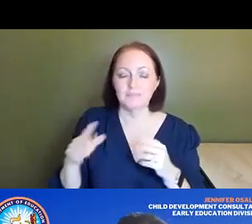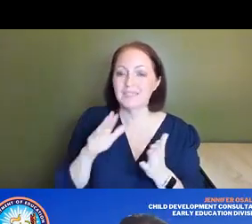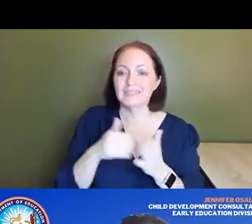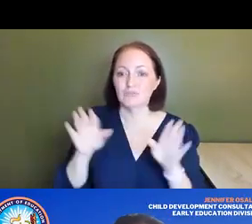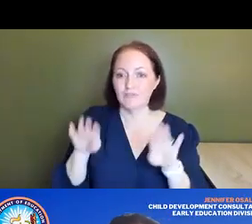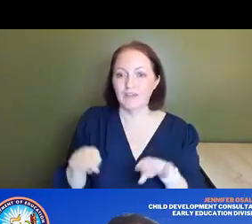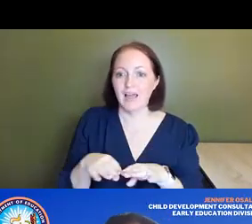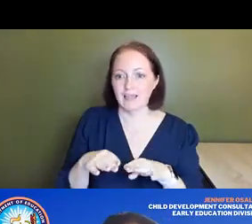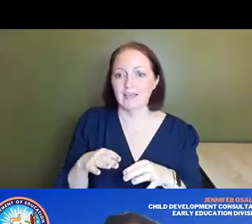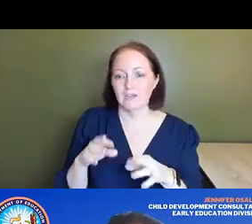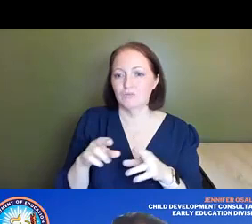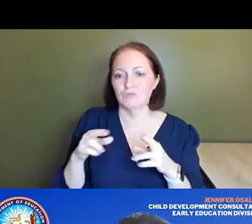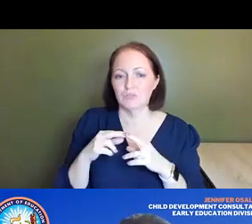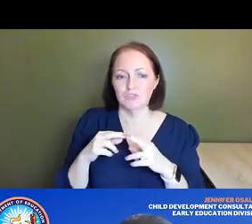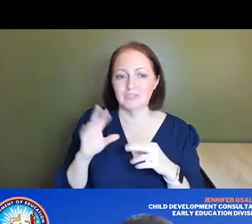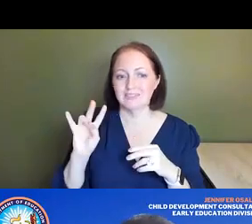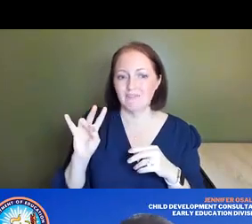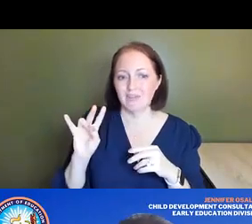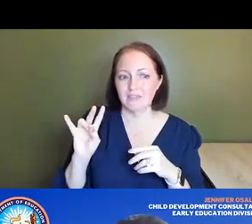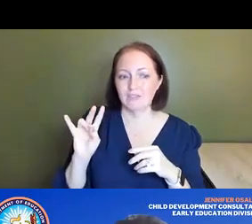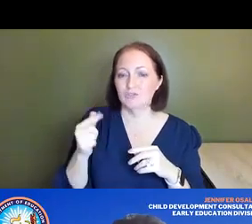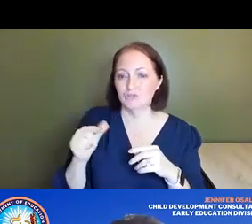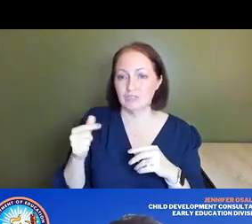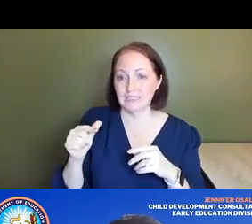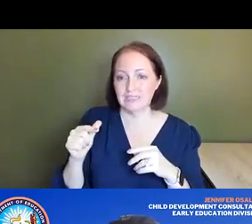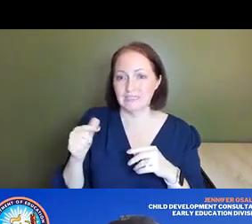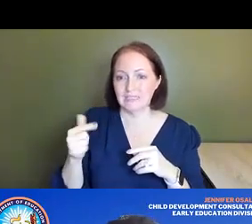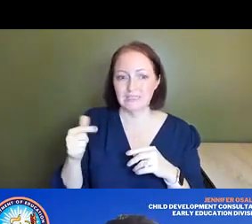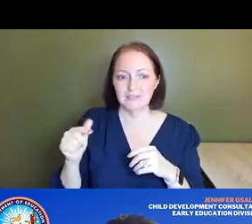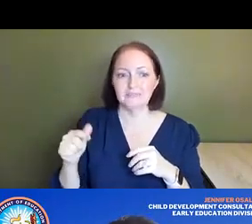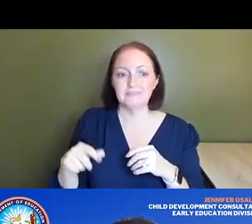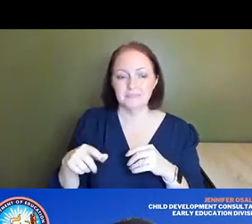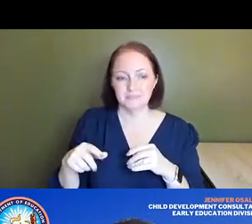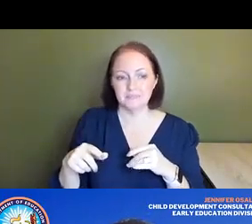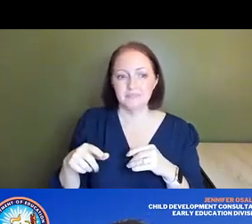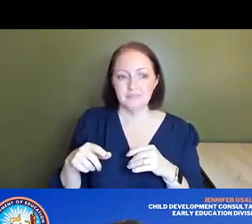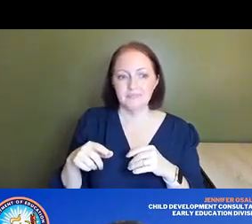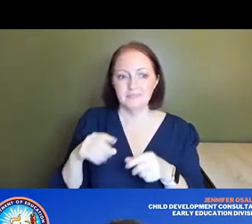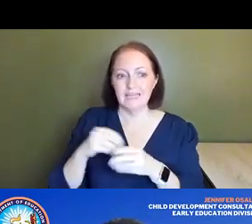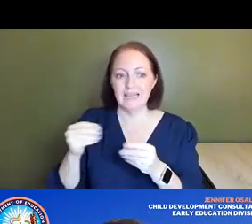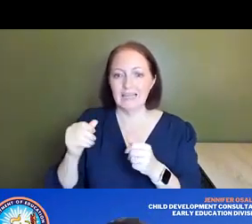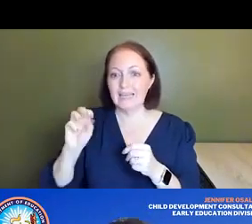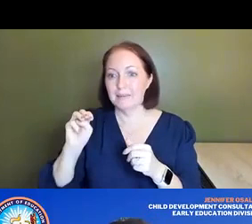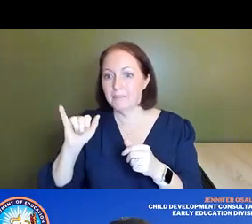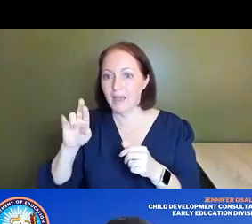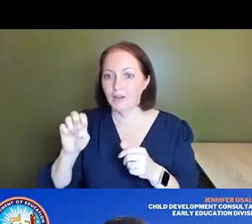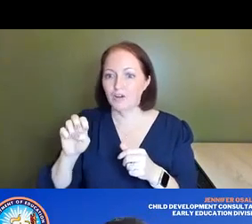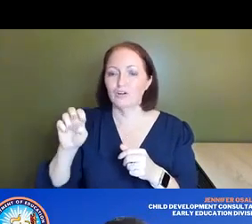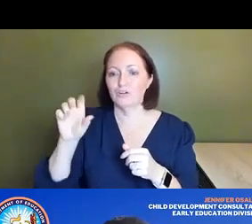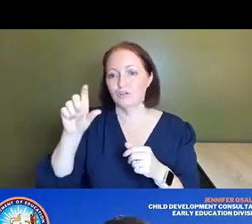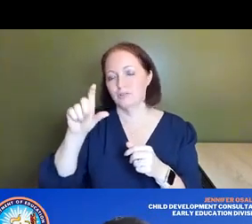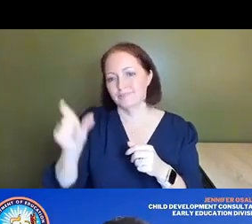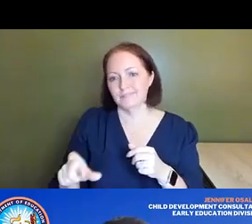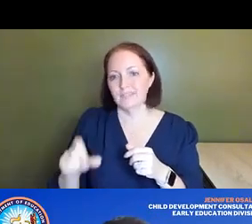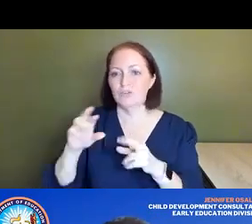is in Regions 7 which is depicted in Green. The Inland Empire is Region 10 or Yellow.